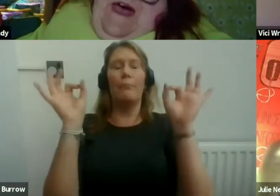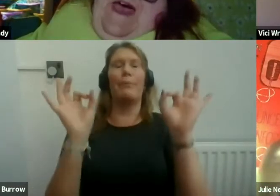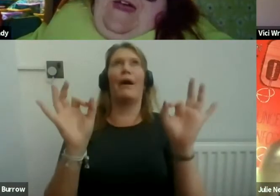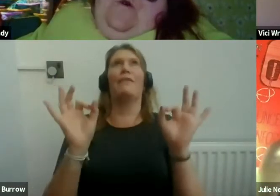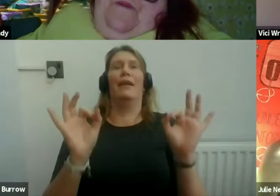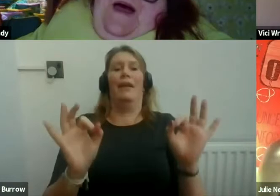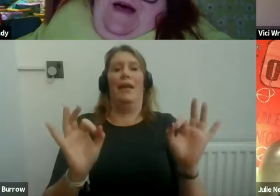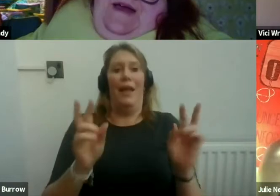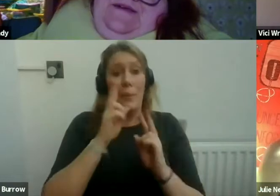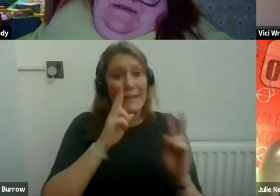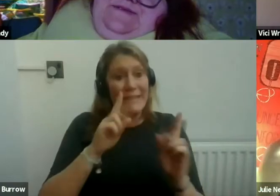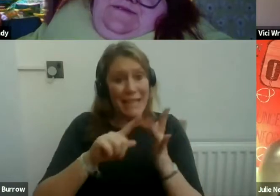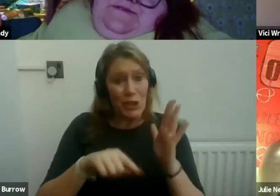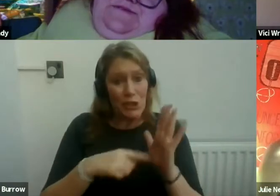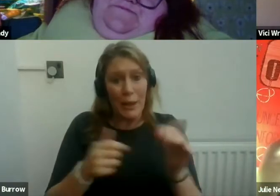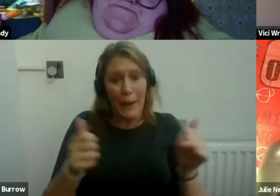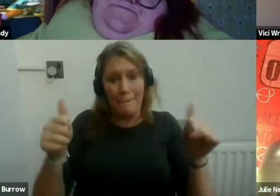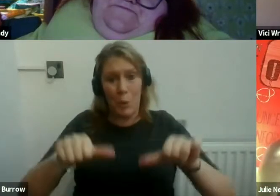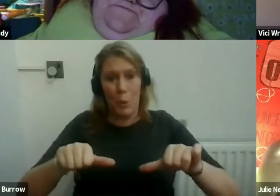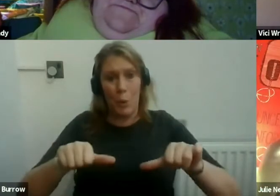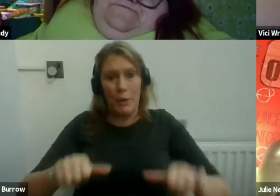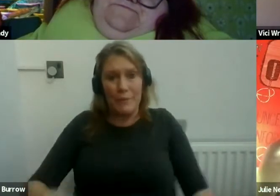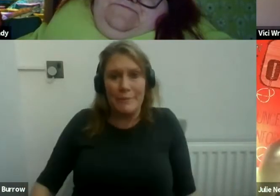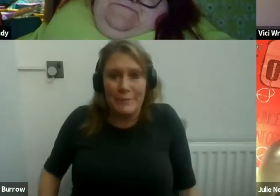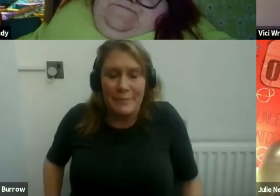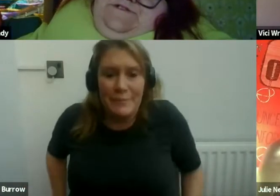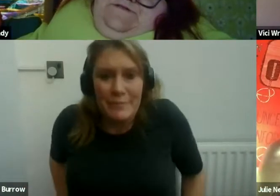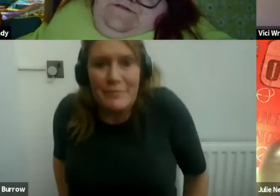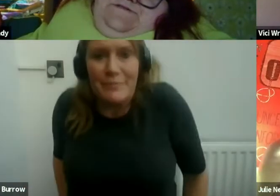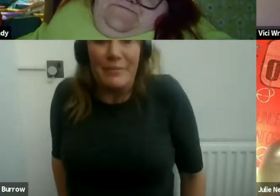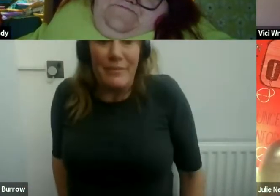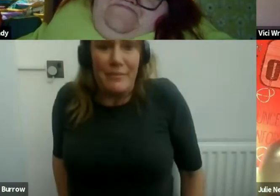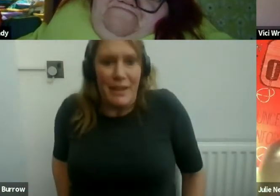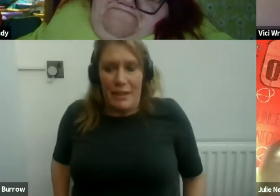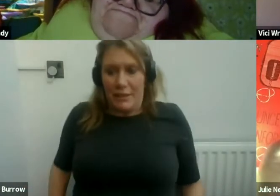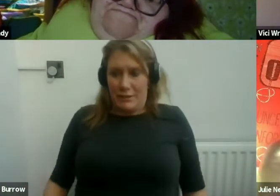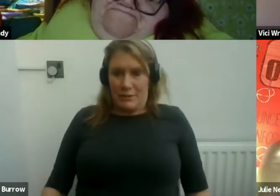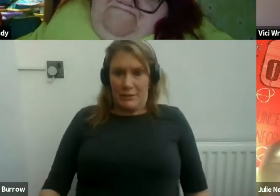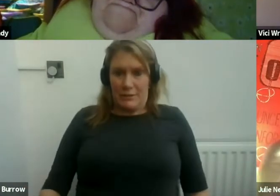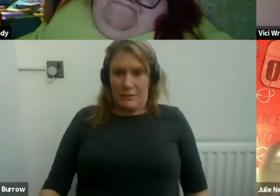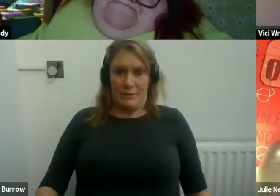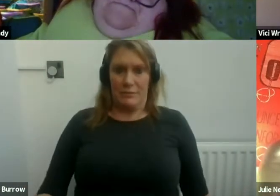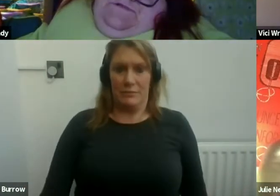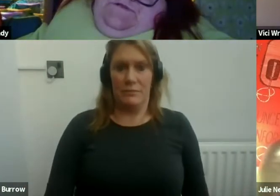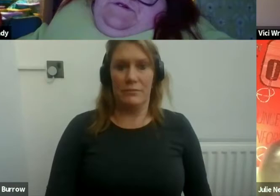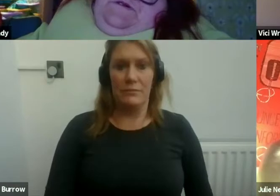You are back.